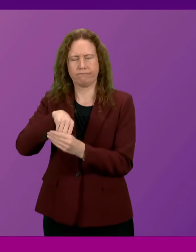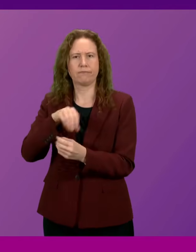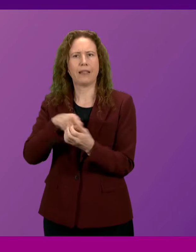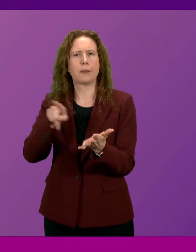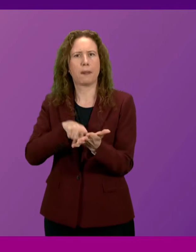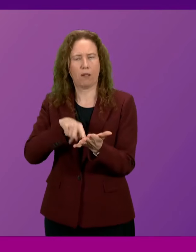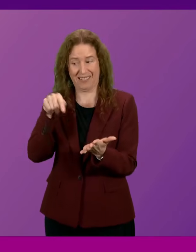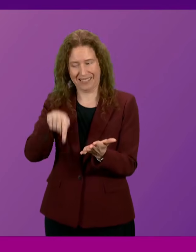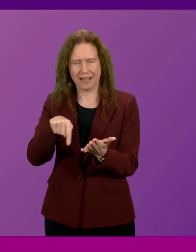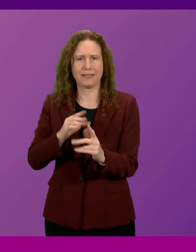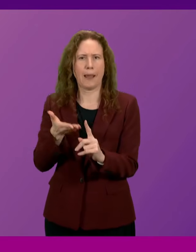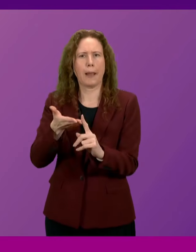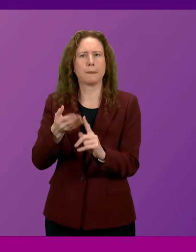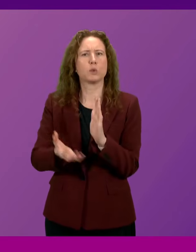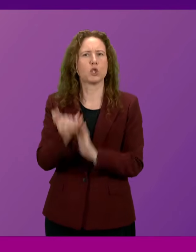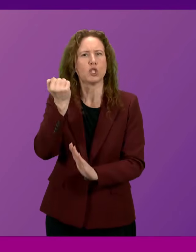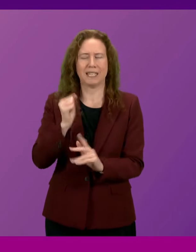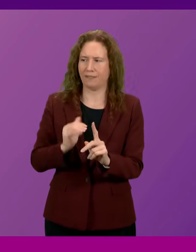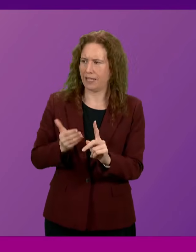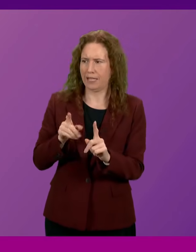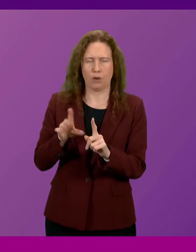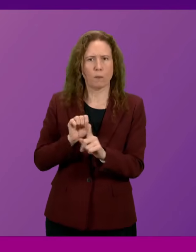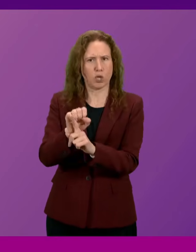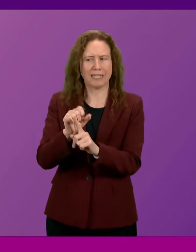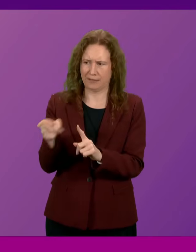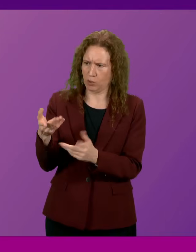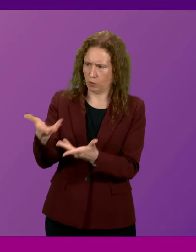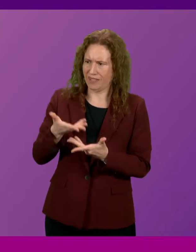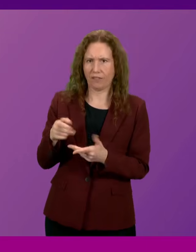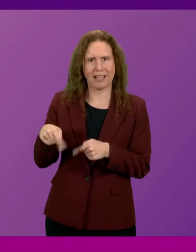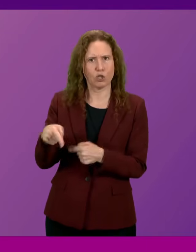to achieve the objective that Mr Findlay has put to me, which is to make sure that